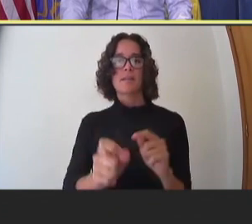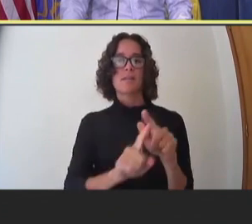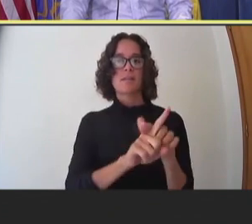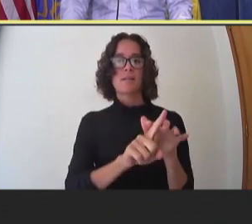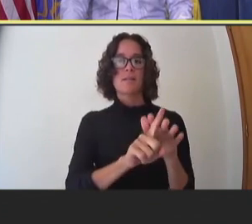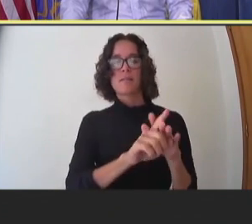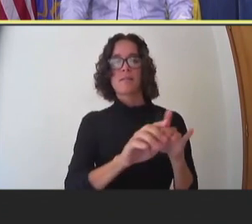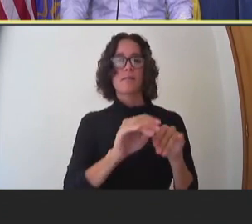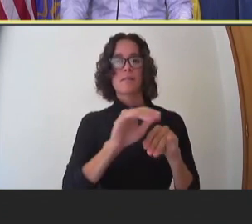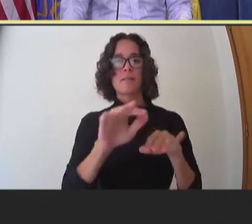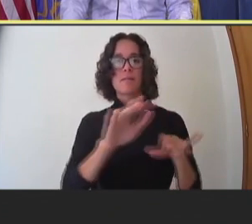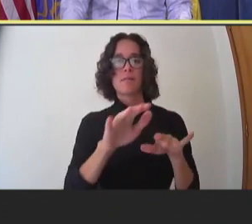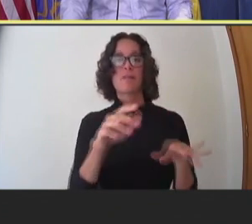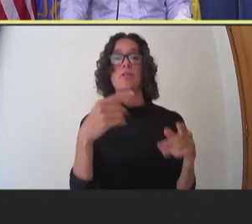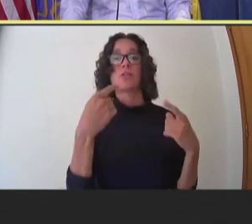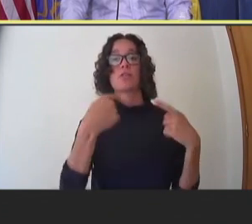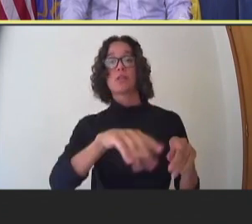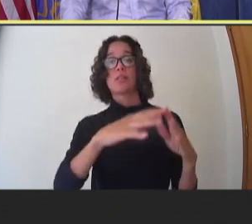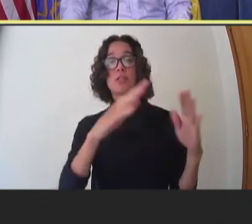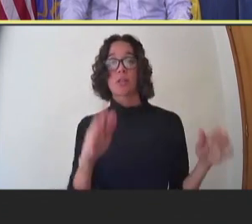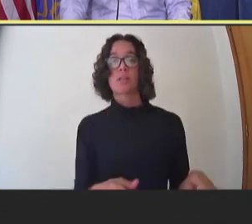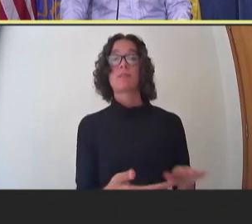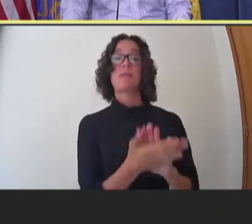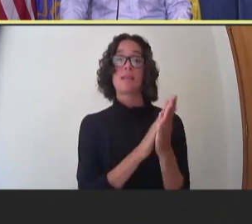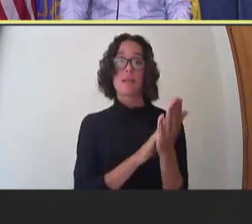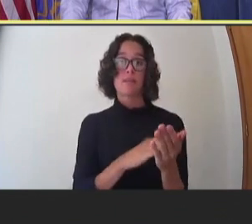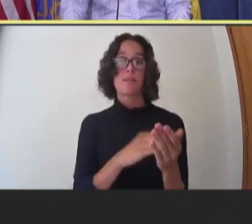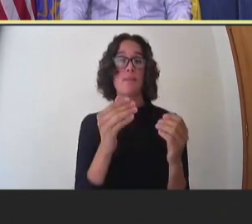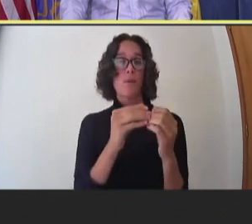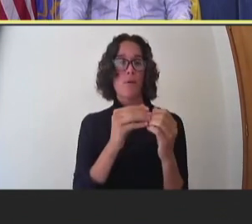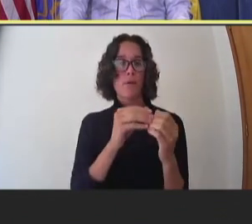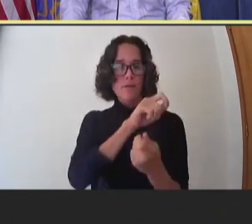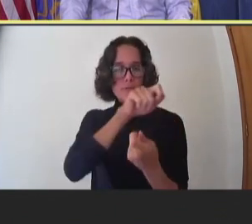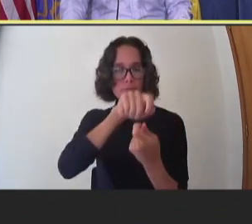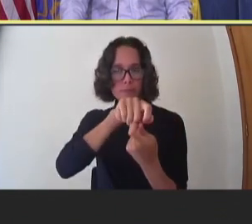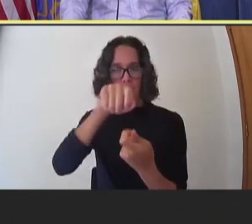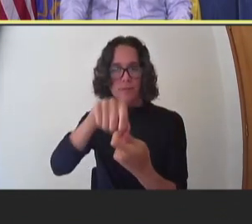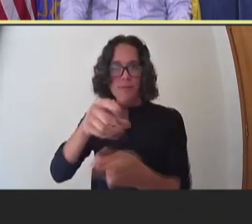forecasts became more accurate as data became available. The other thing we were able to do